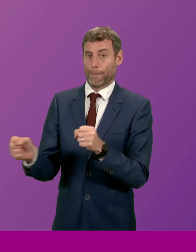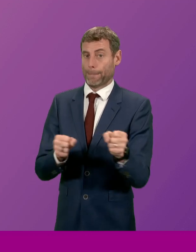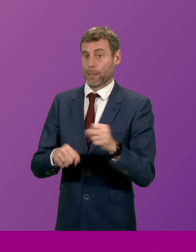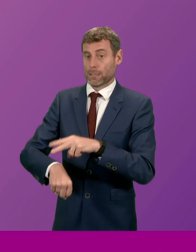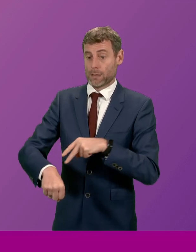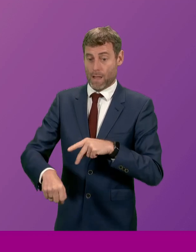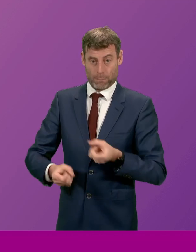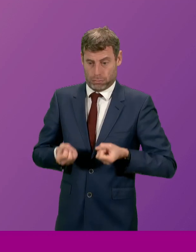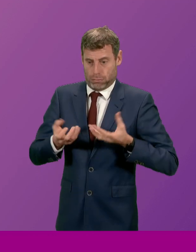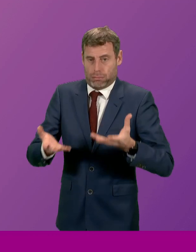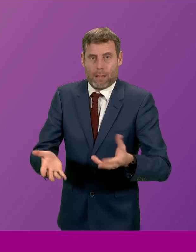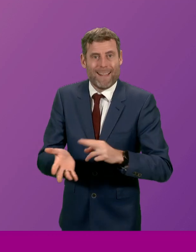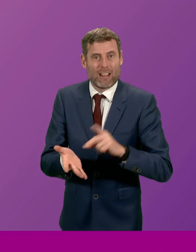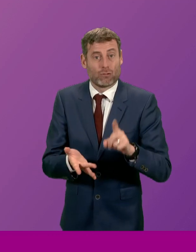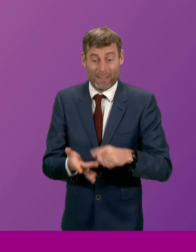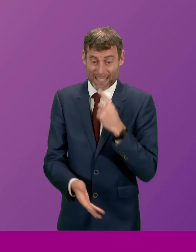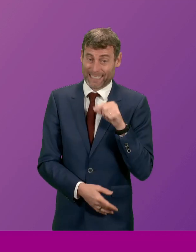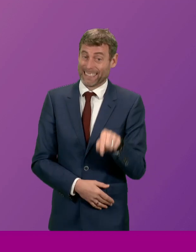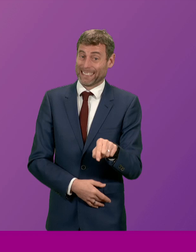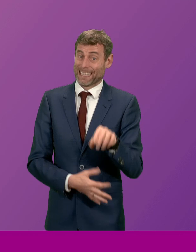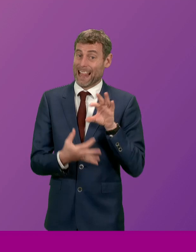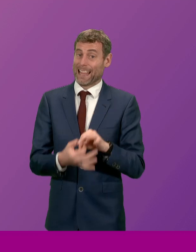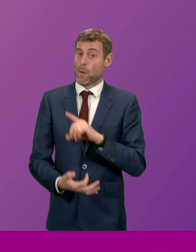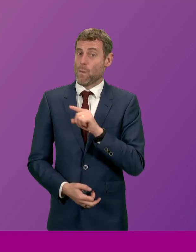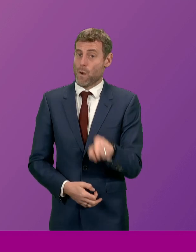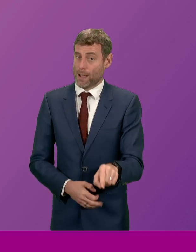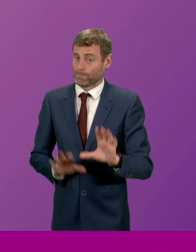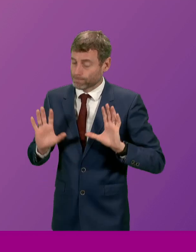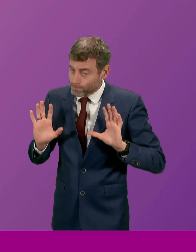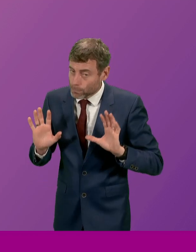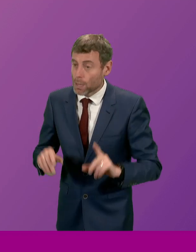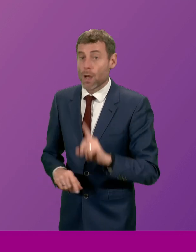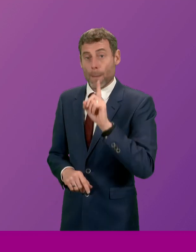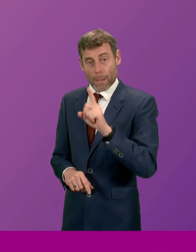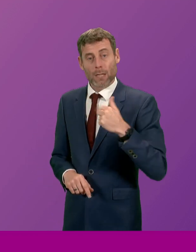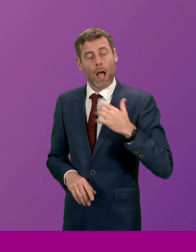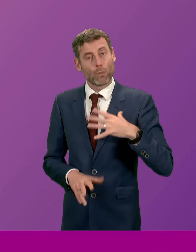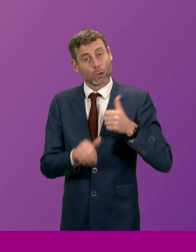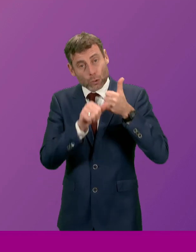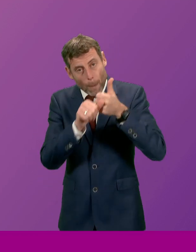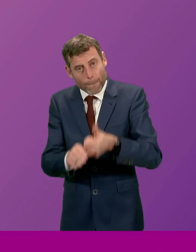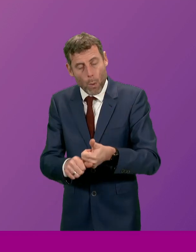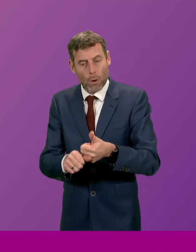difficulties. I am committed to making sure that we do all that we can to support The Usual Place,